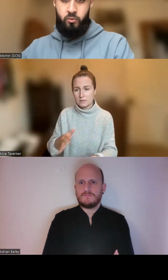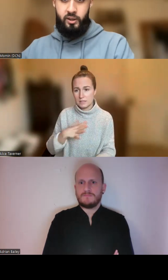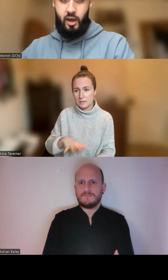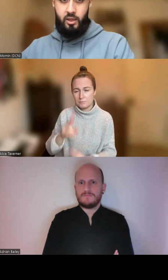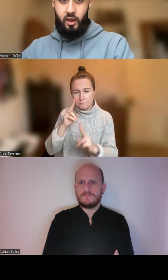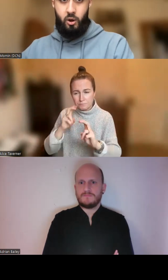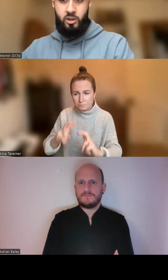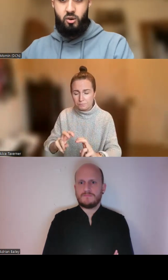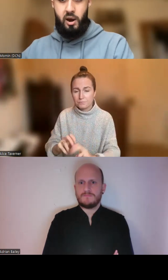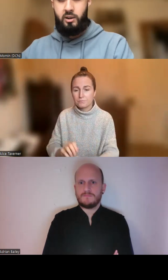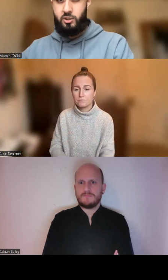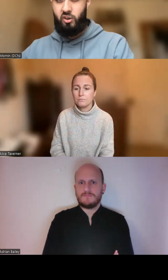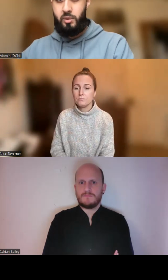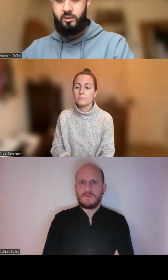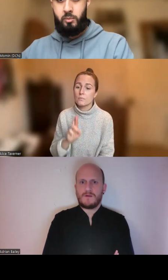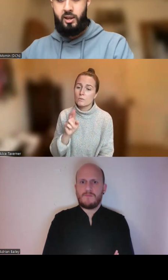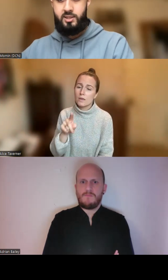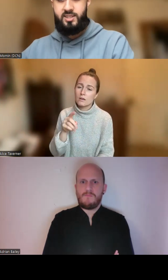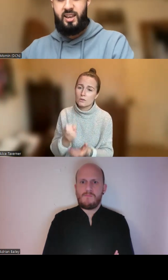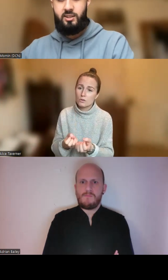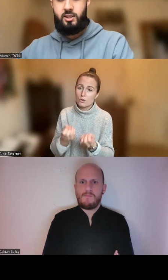Hopefully, that cost comparison makes sense.